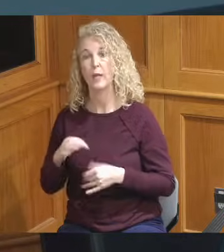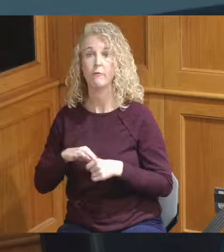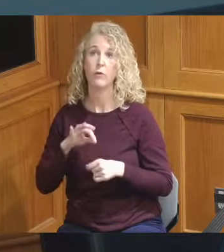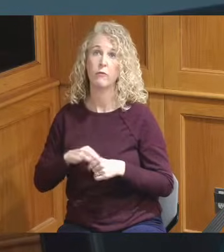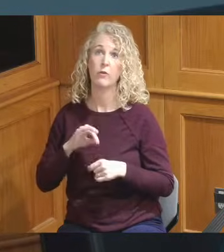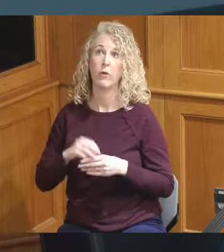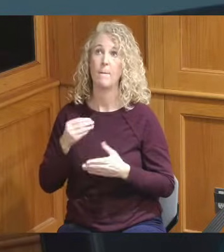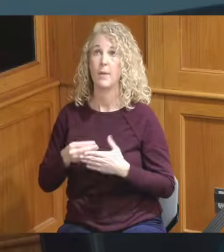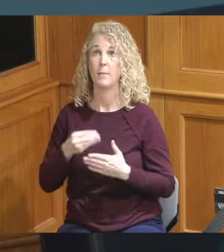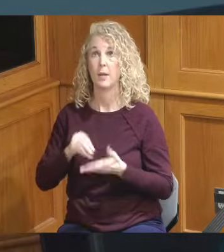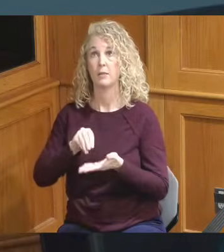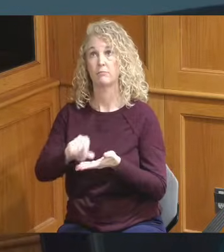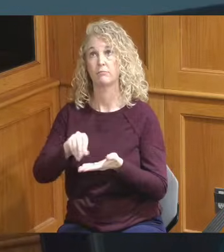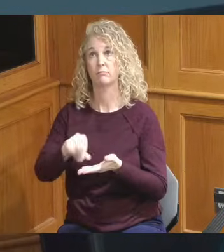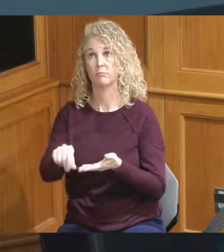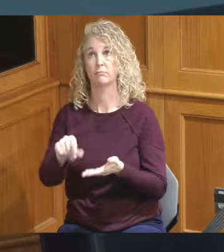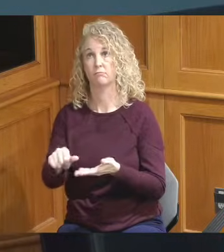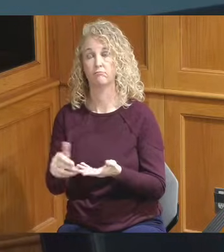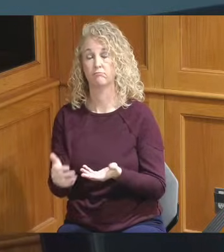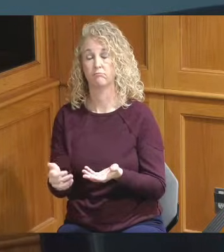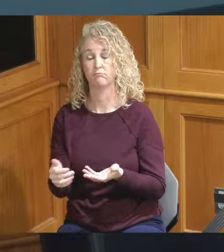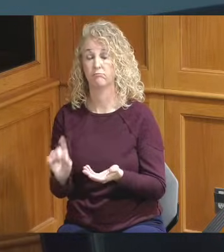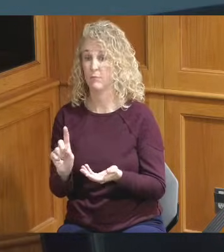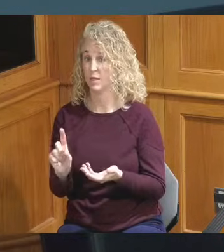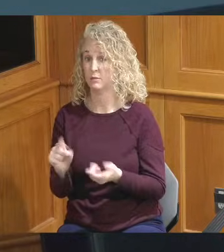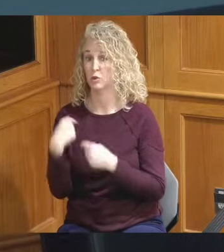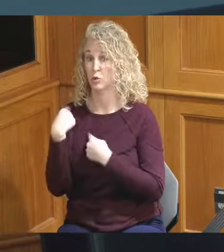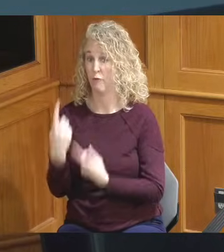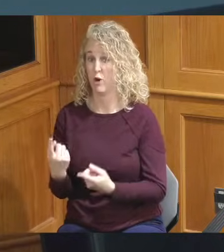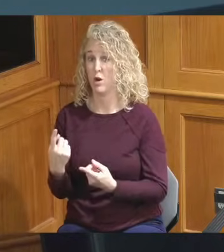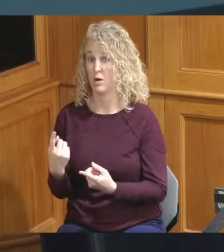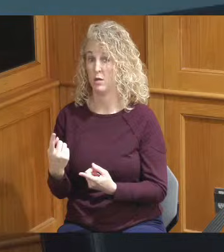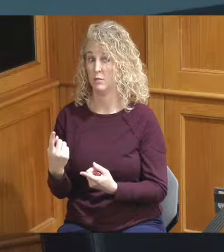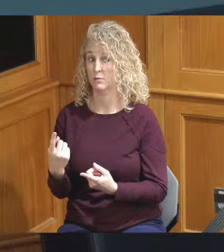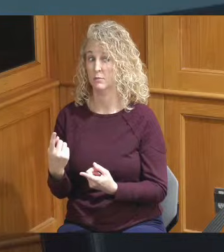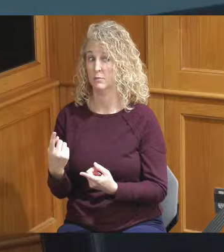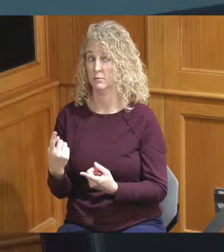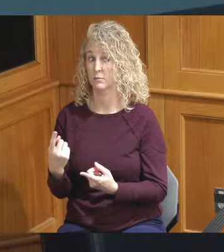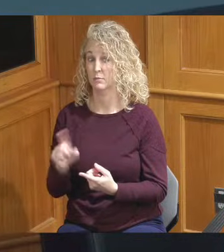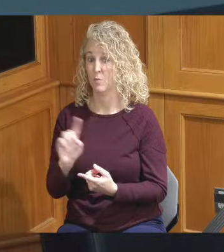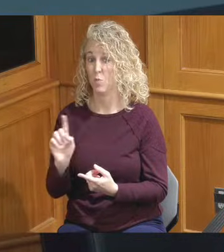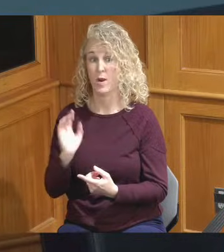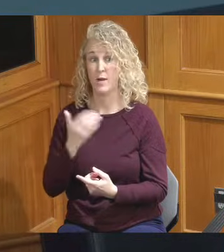the money releasing the money. Uh, but you know, I'm seeing commercials and everything else. So,